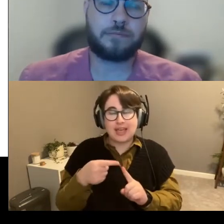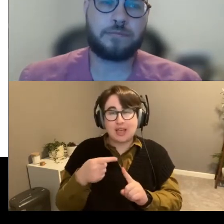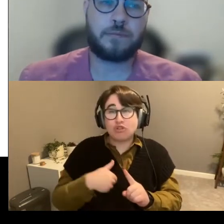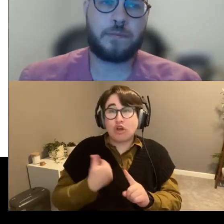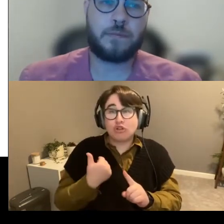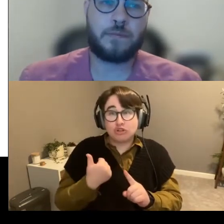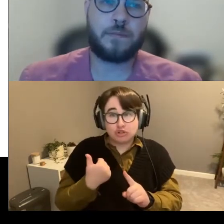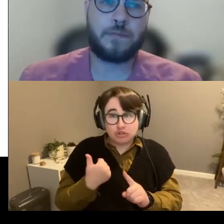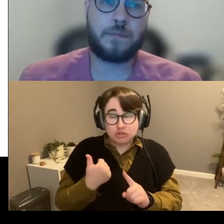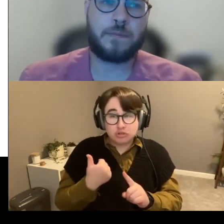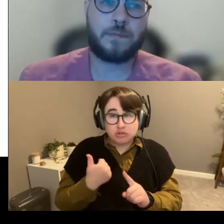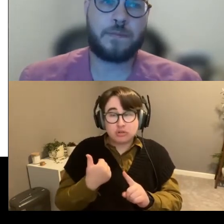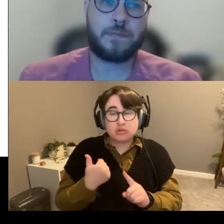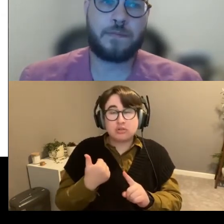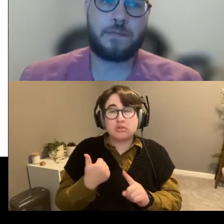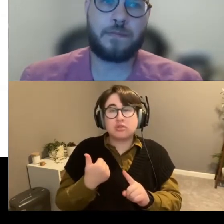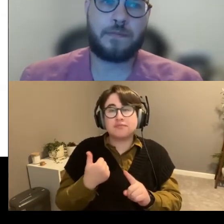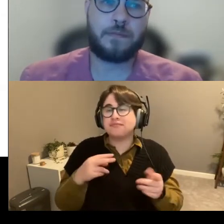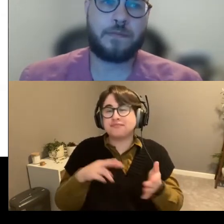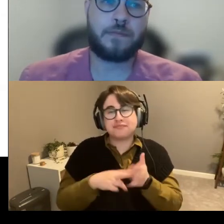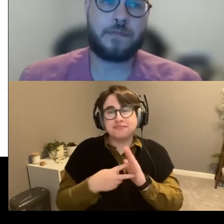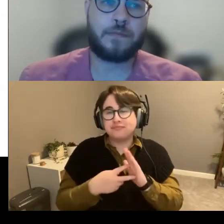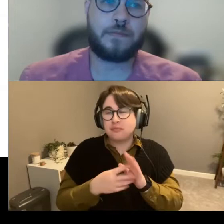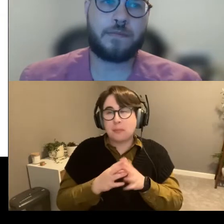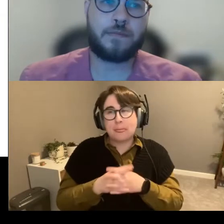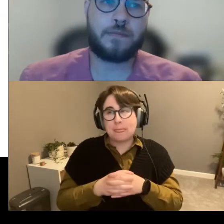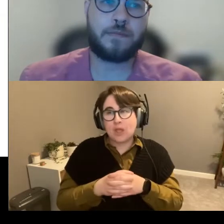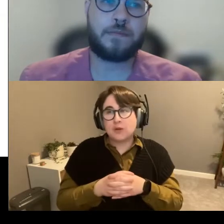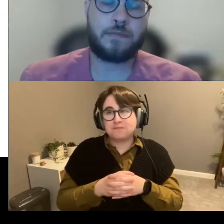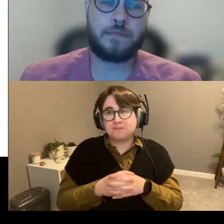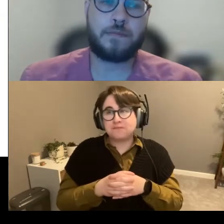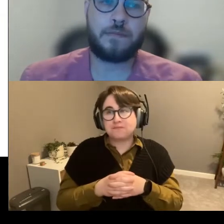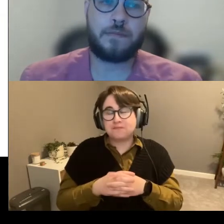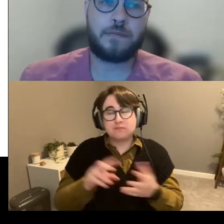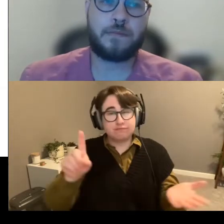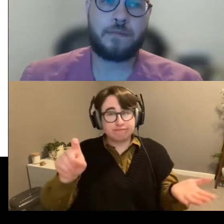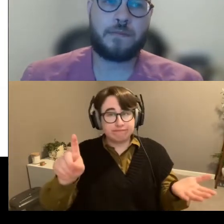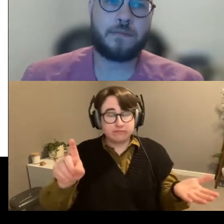and it looks at things like, has someone in your family